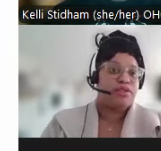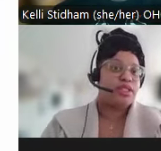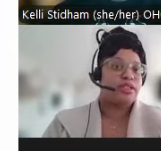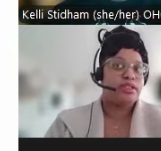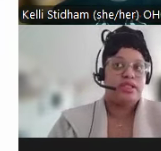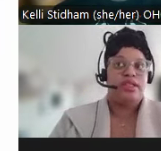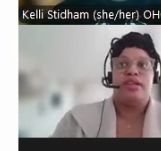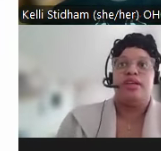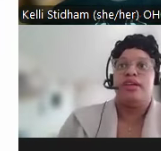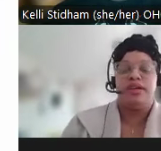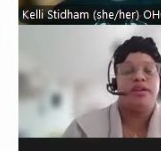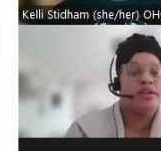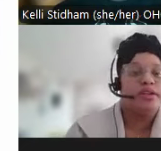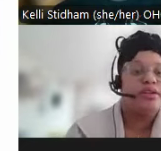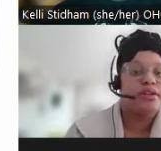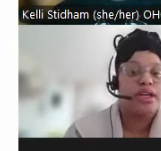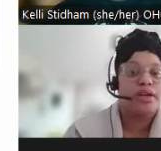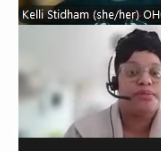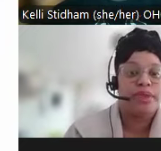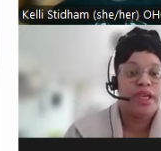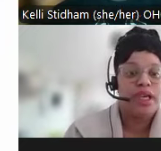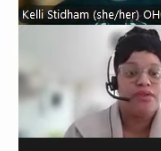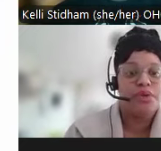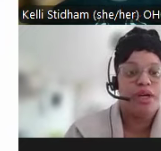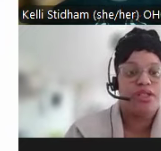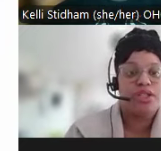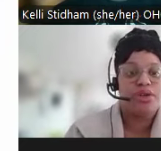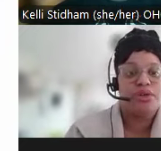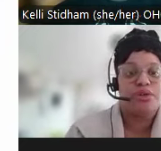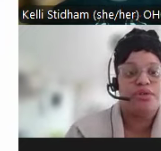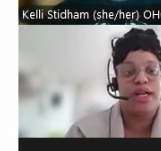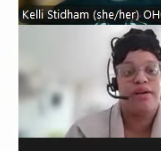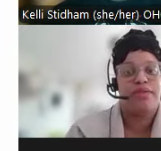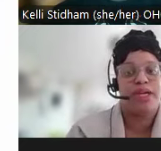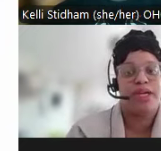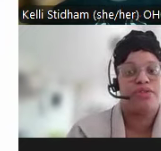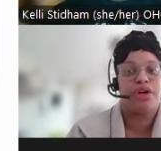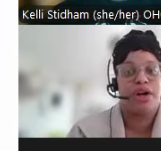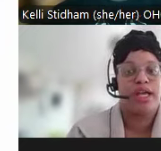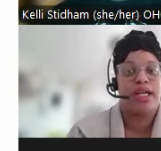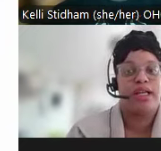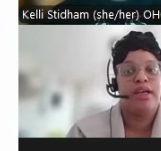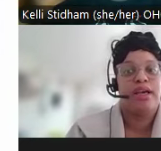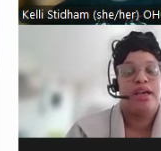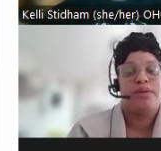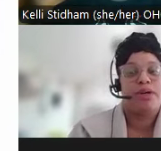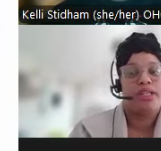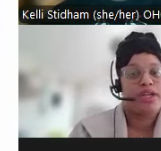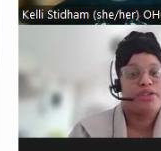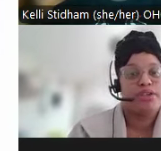services. Um, if you want to find out information